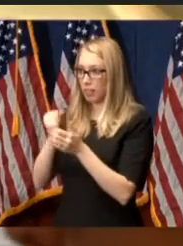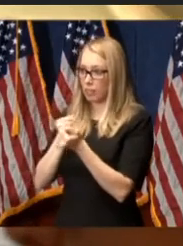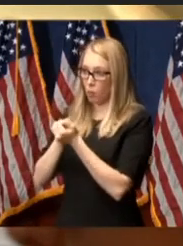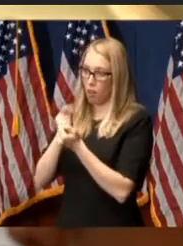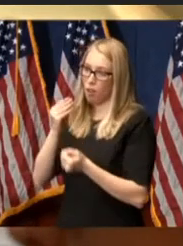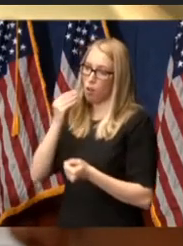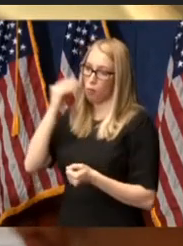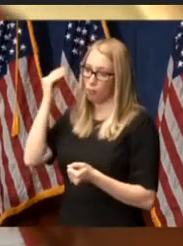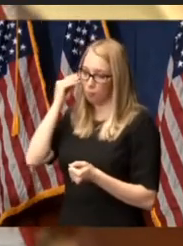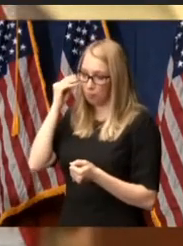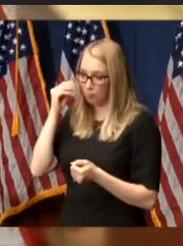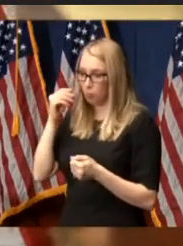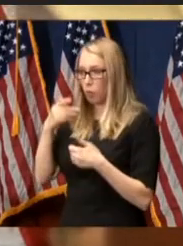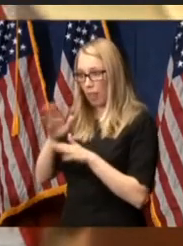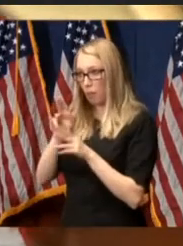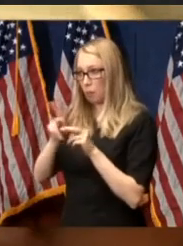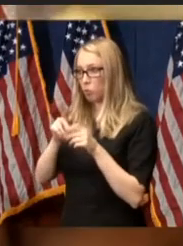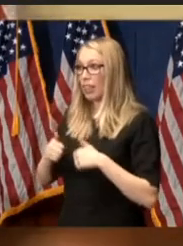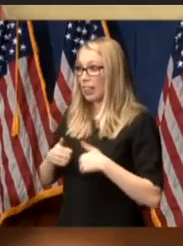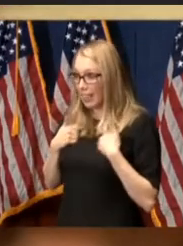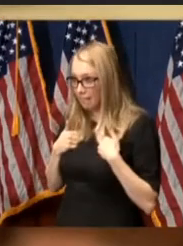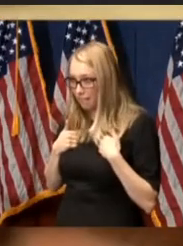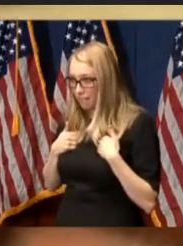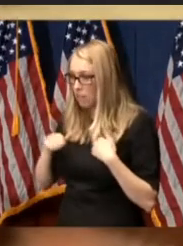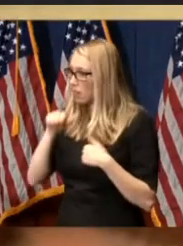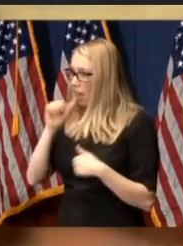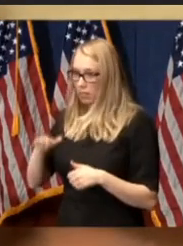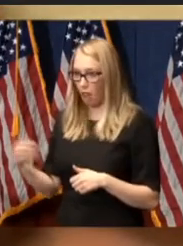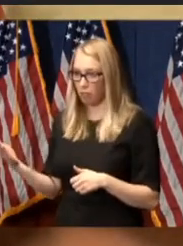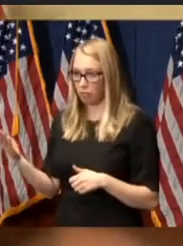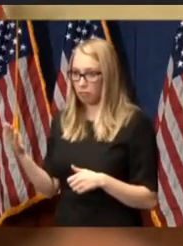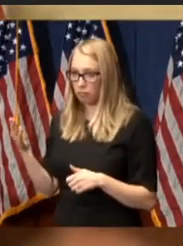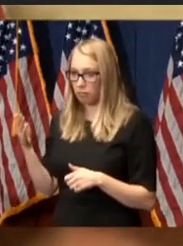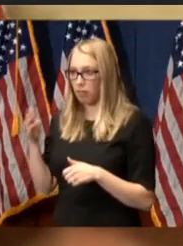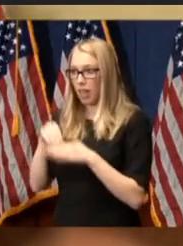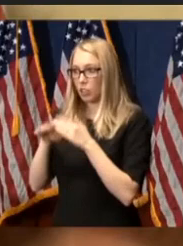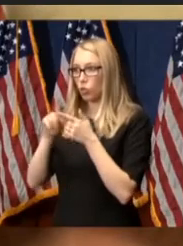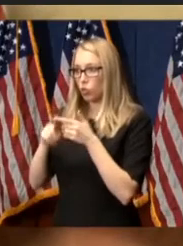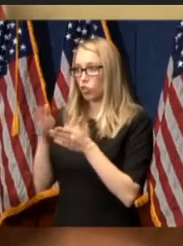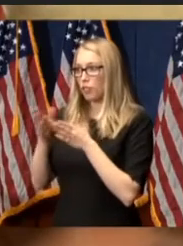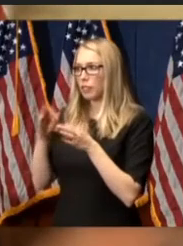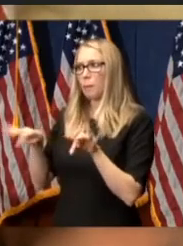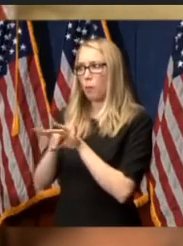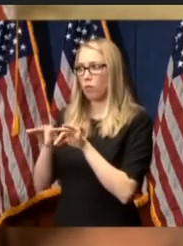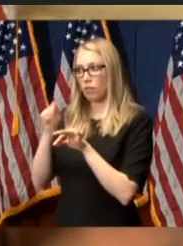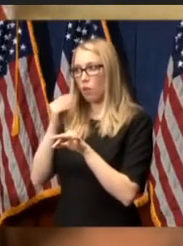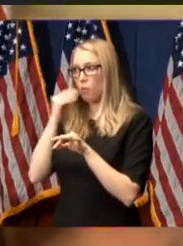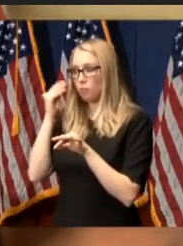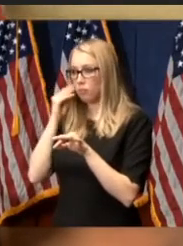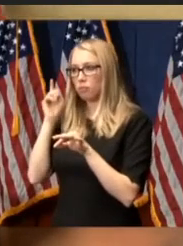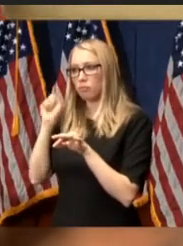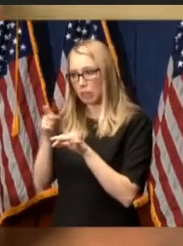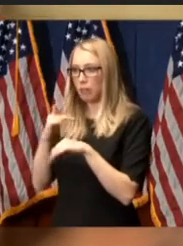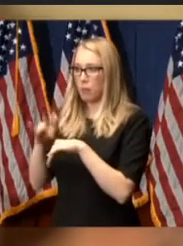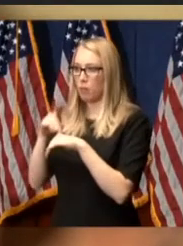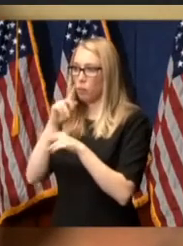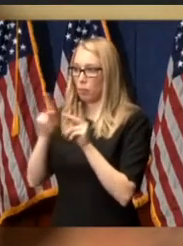home, assisting people to live, not die. Access to services at home must be available to those who need it.